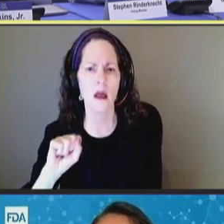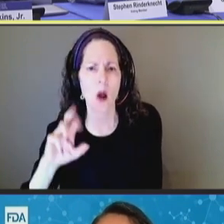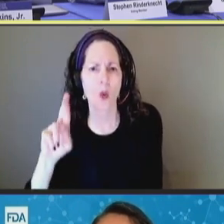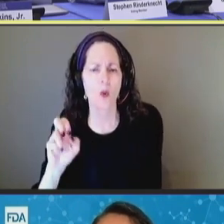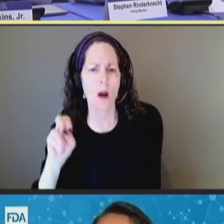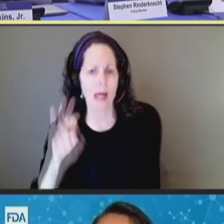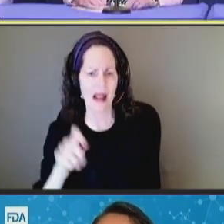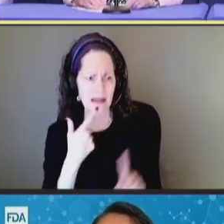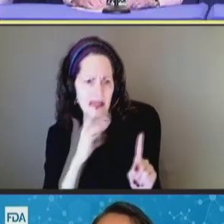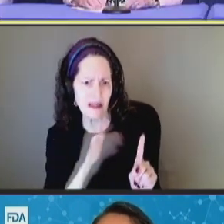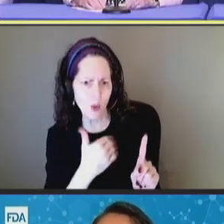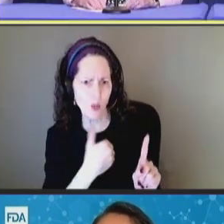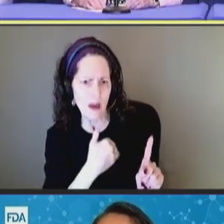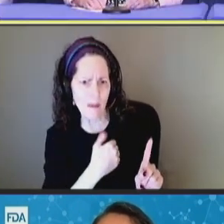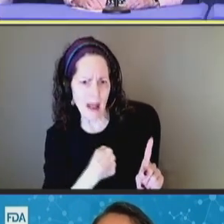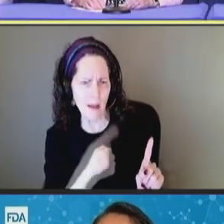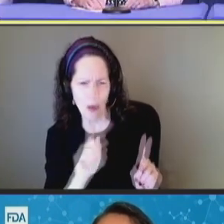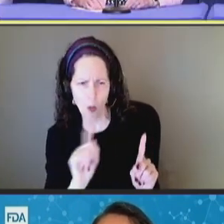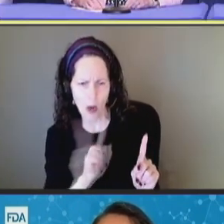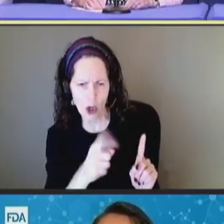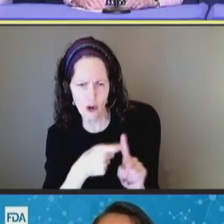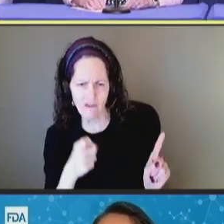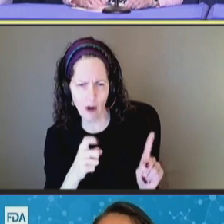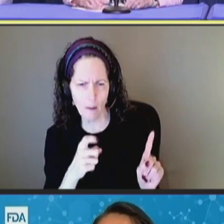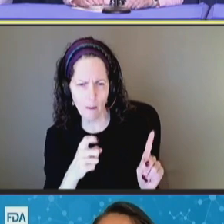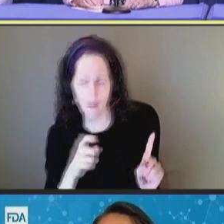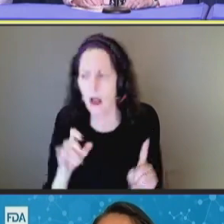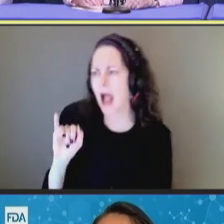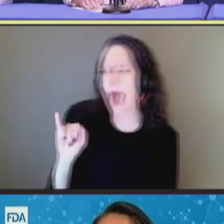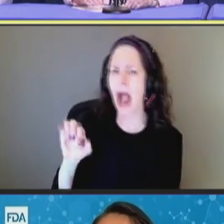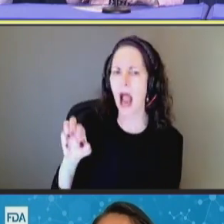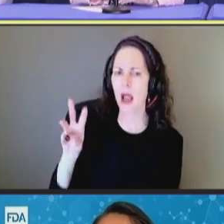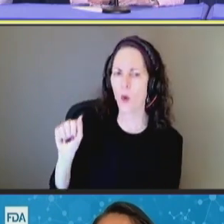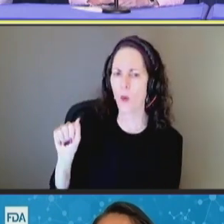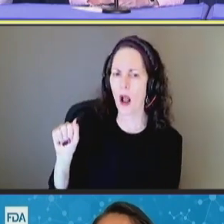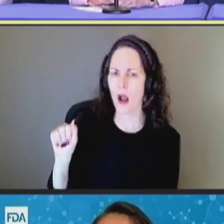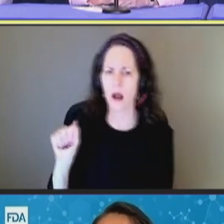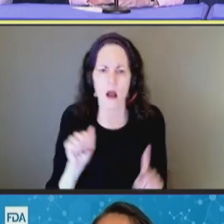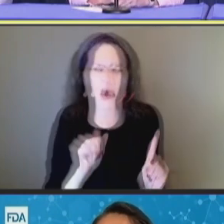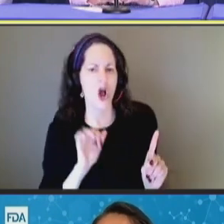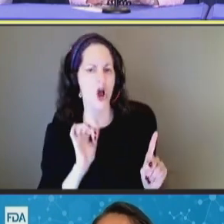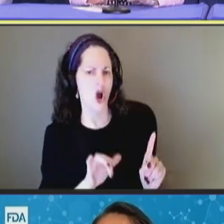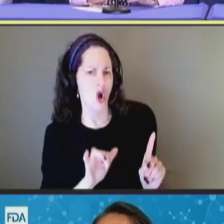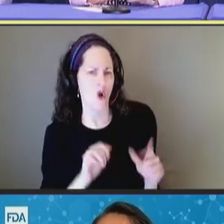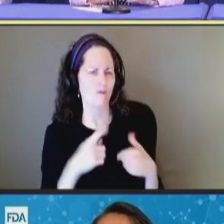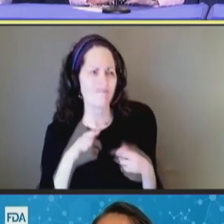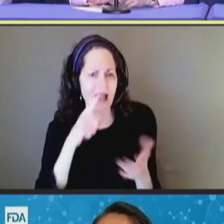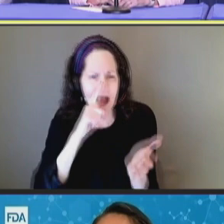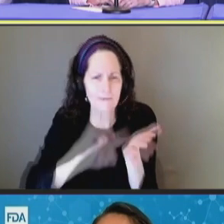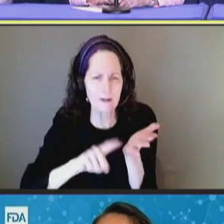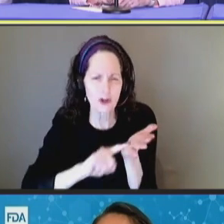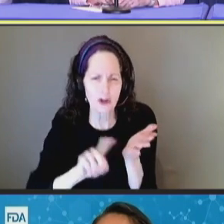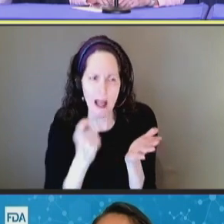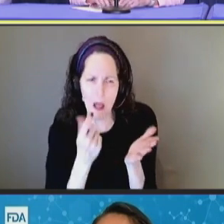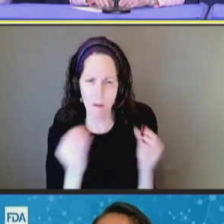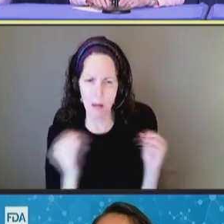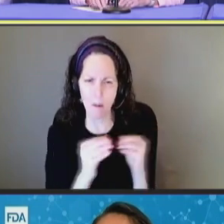Rebecca Coyle: Iowa. So, I'd probably have to look into that a little more closely to see like where that might be, but I do think you